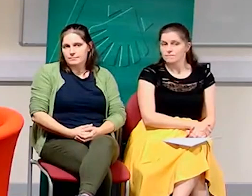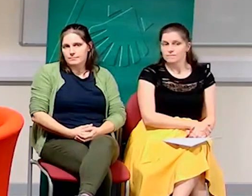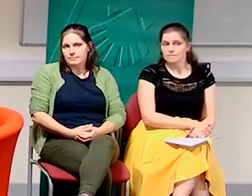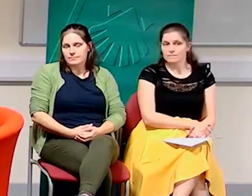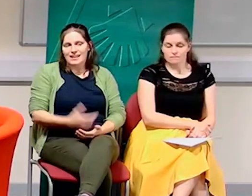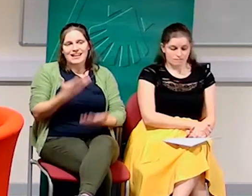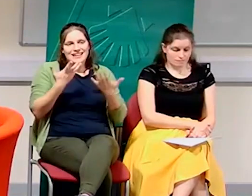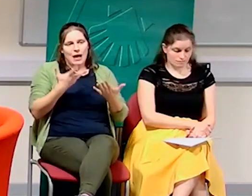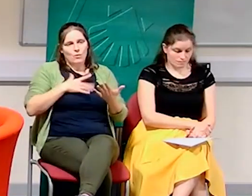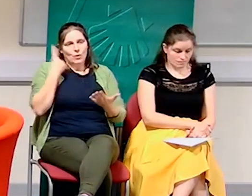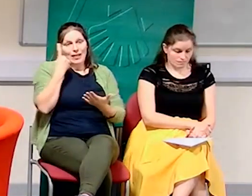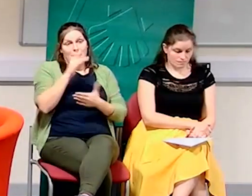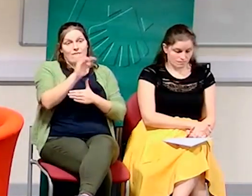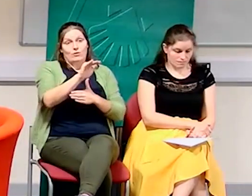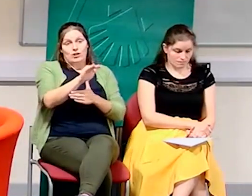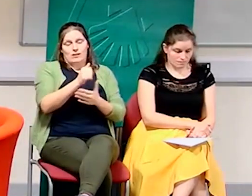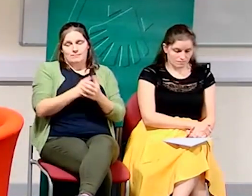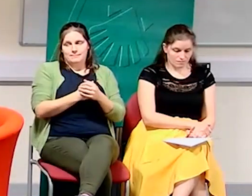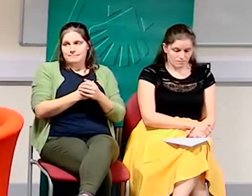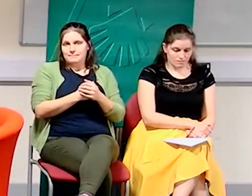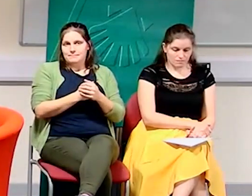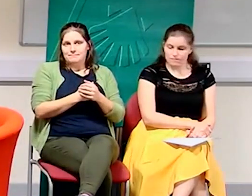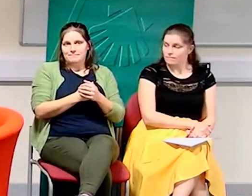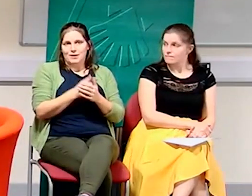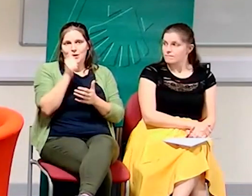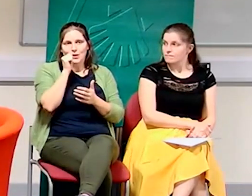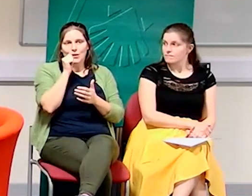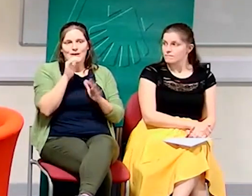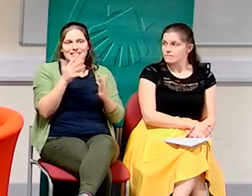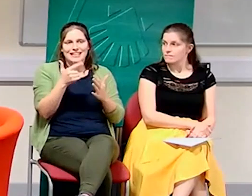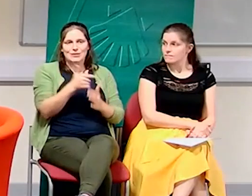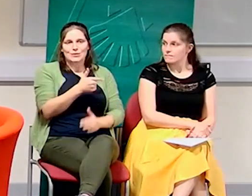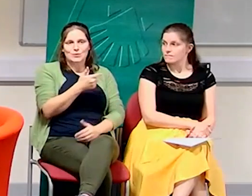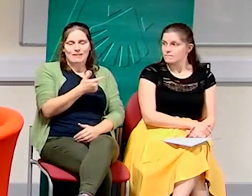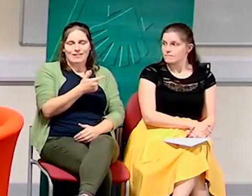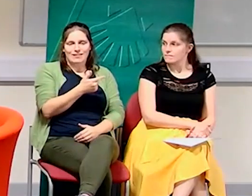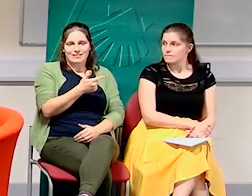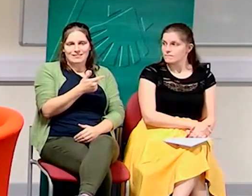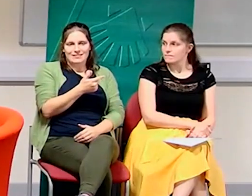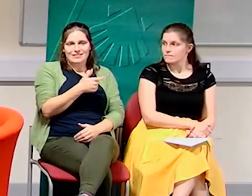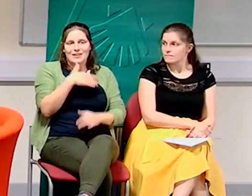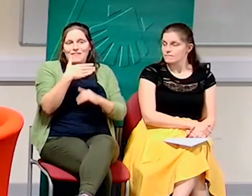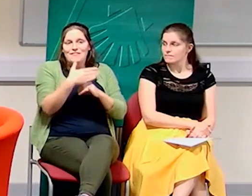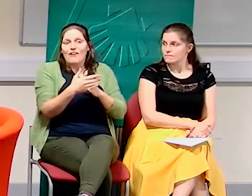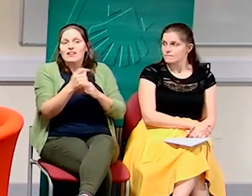now um because we're we're drawing towards a final opportunity for questions in a moment